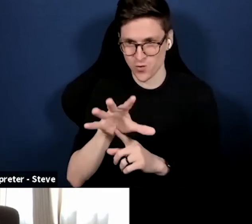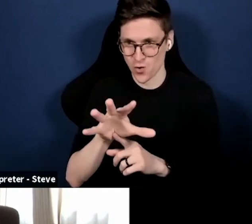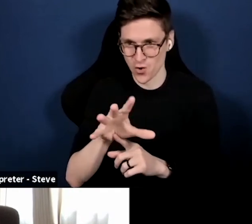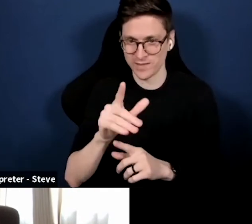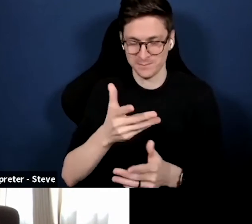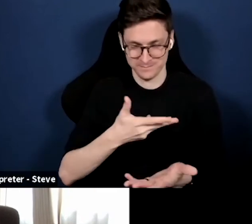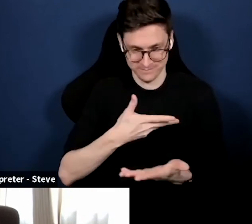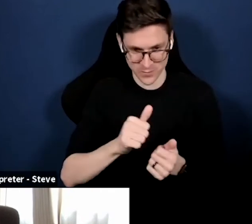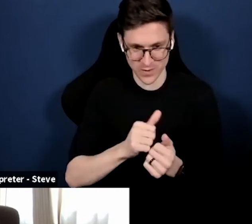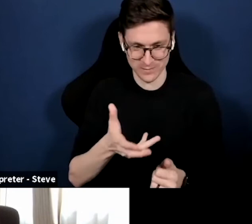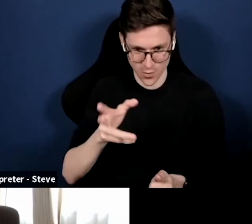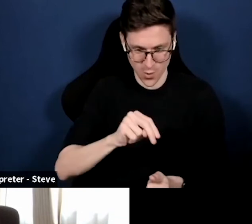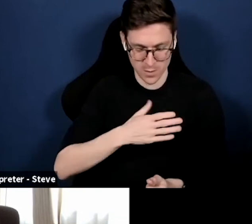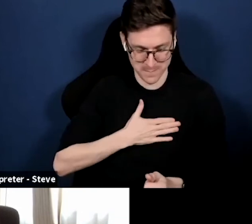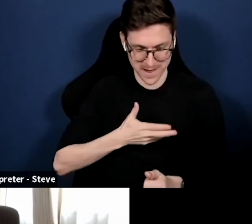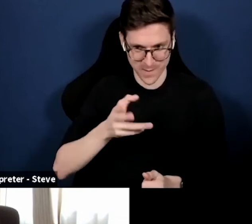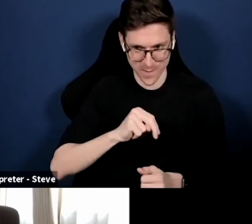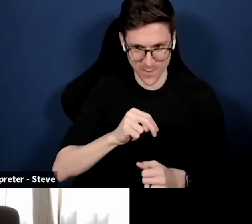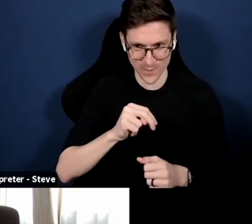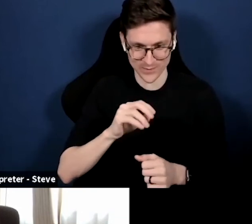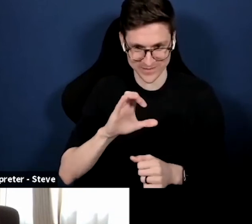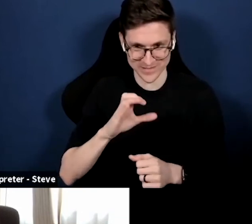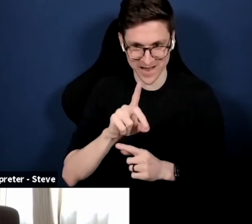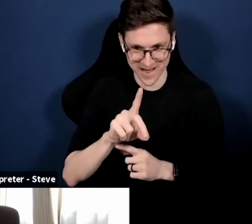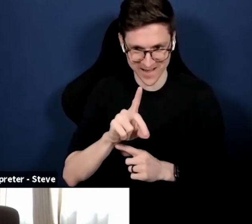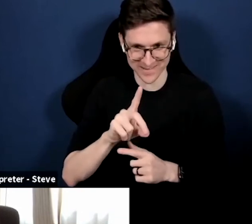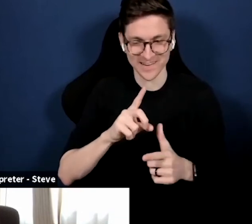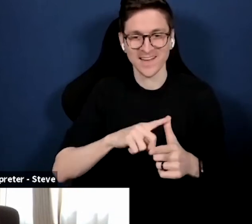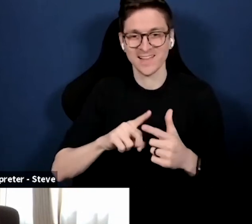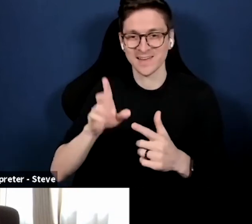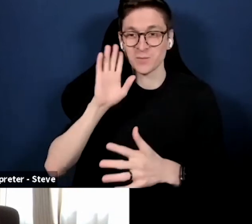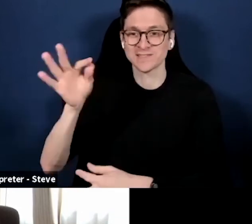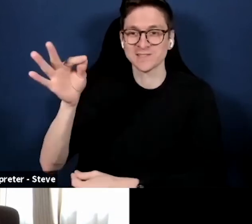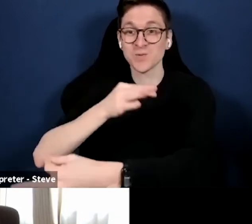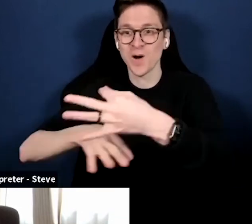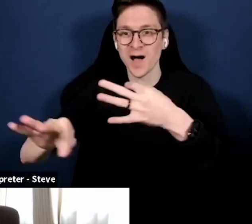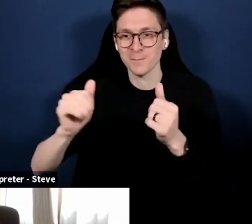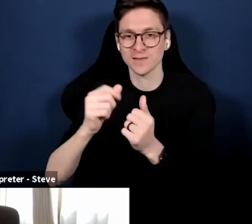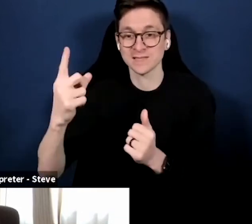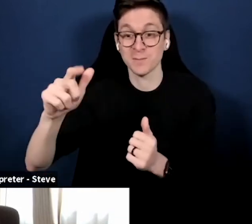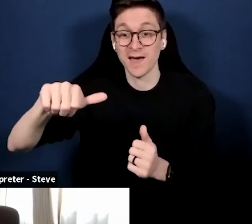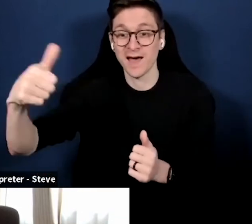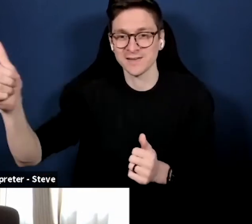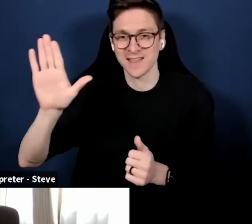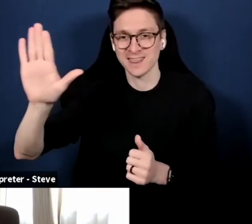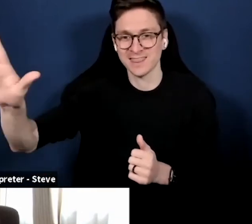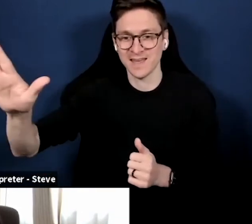then we swapped the child for somebody else's child to then see how they interacted with the